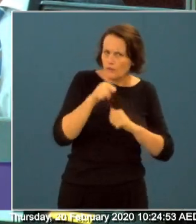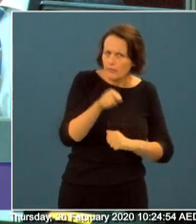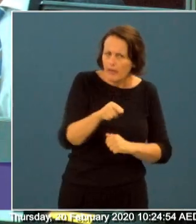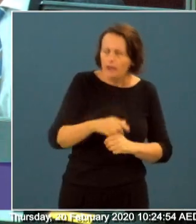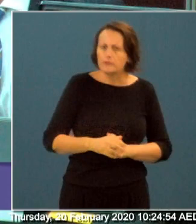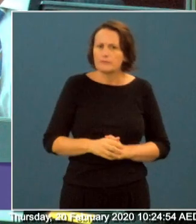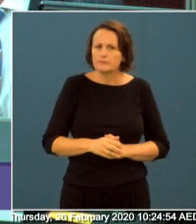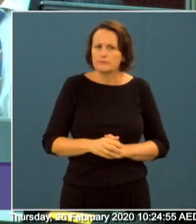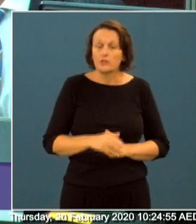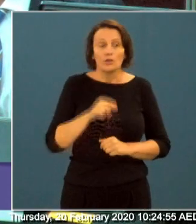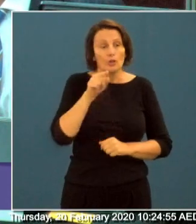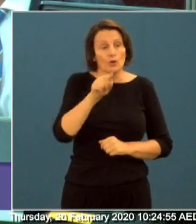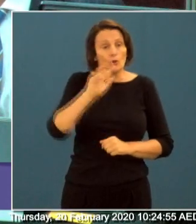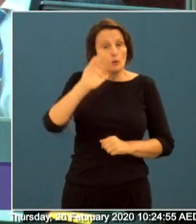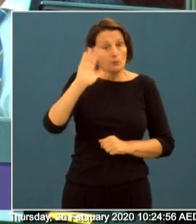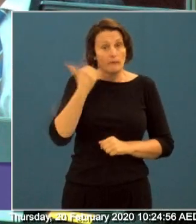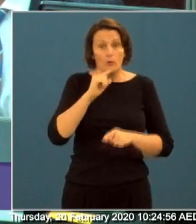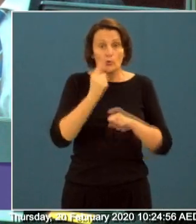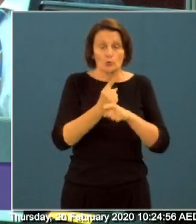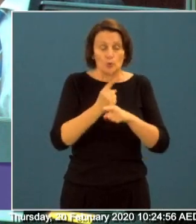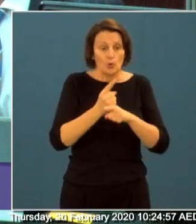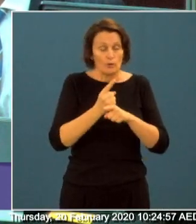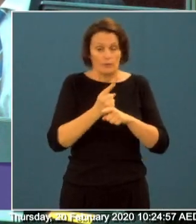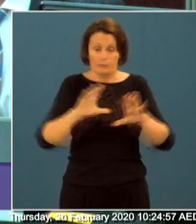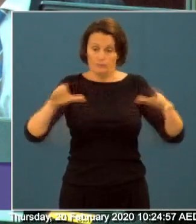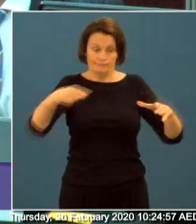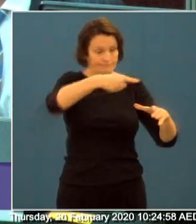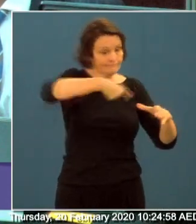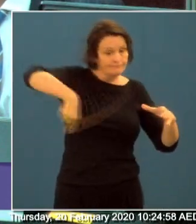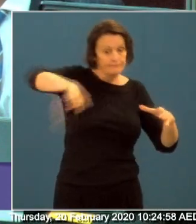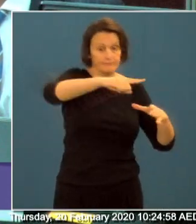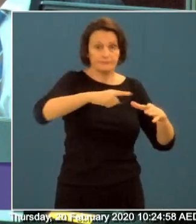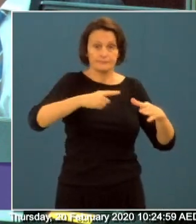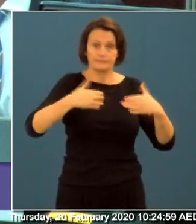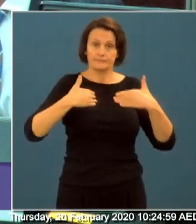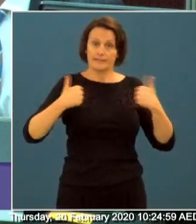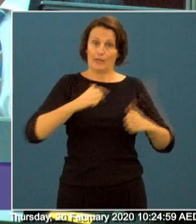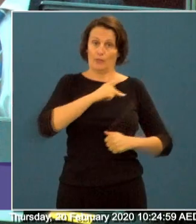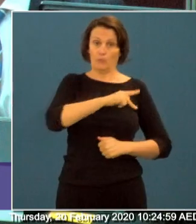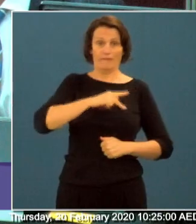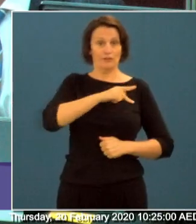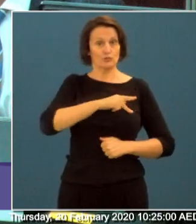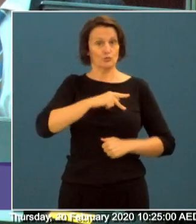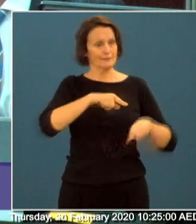You've said that for the training of health professionals, in your view,